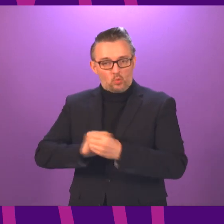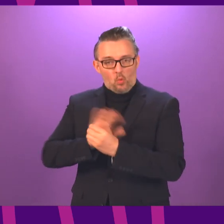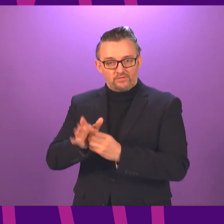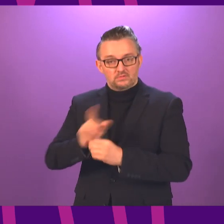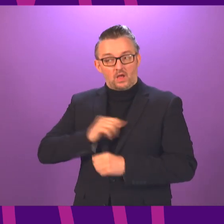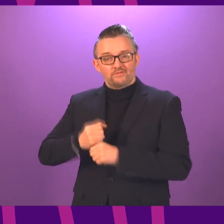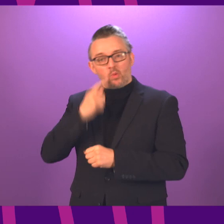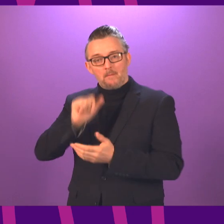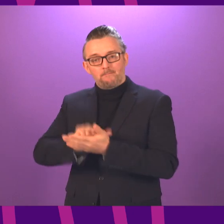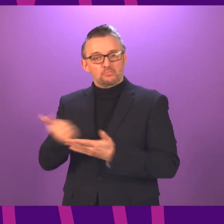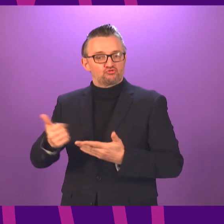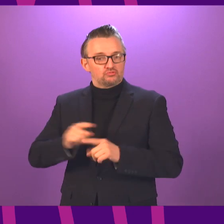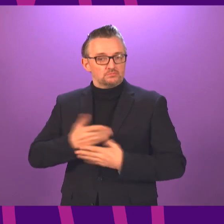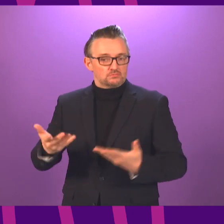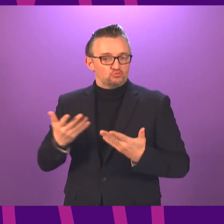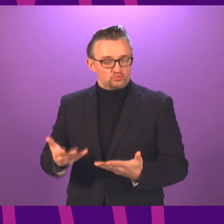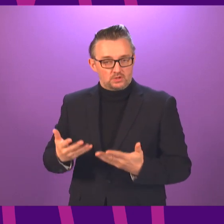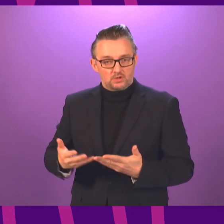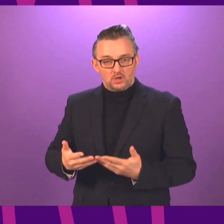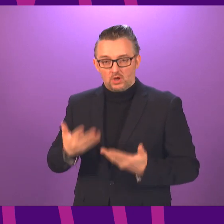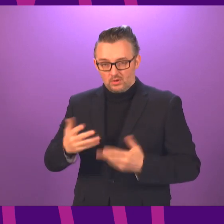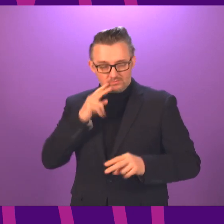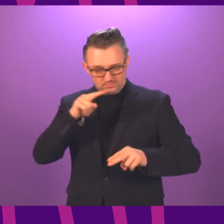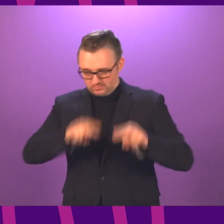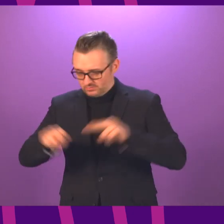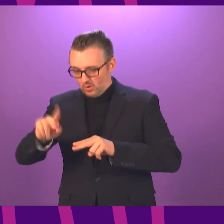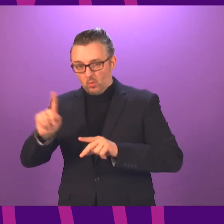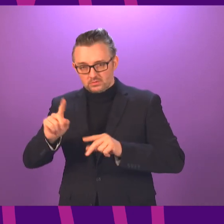today, and I will give an assessment of the current state of the pandemic. I will also